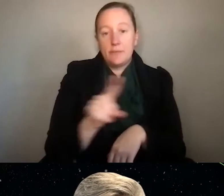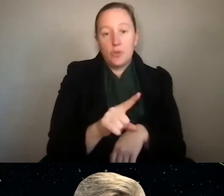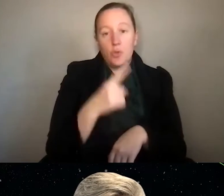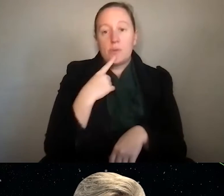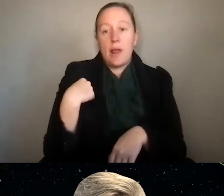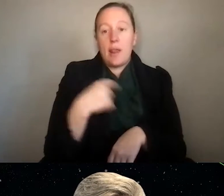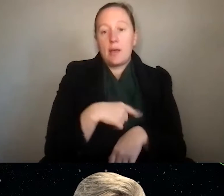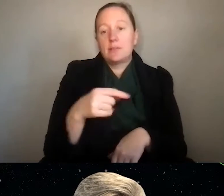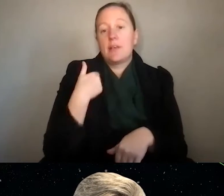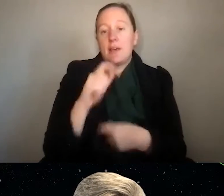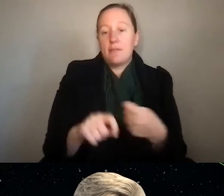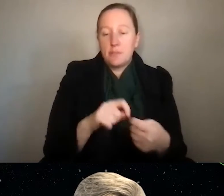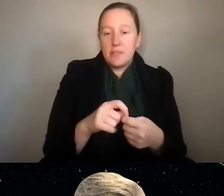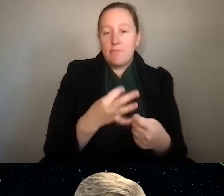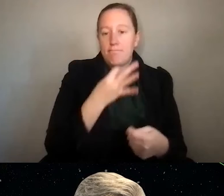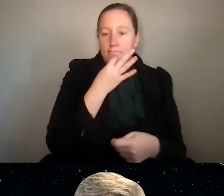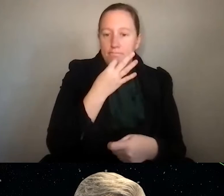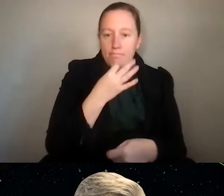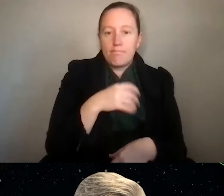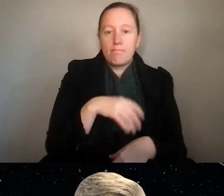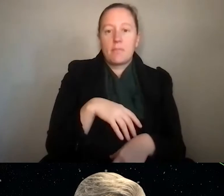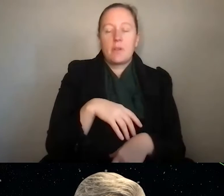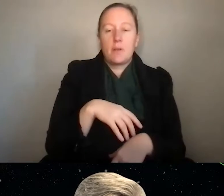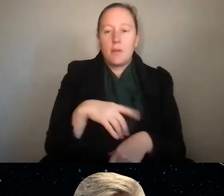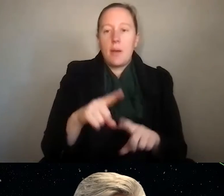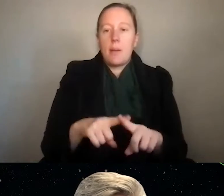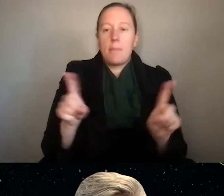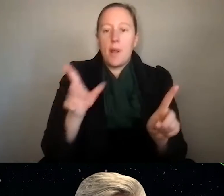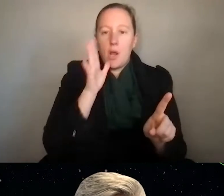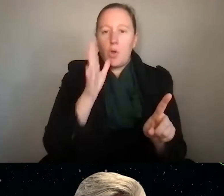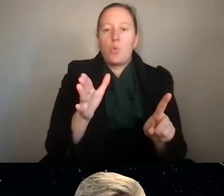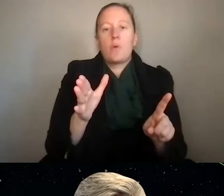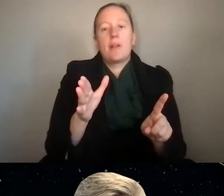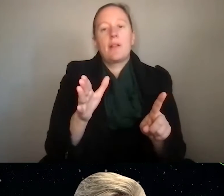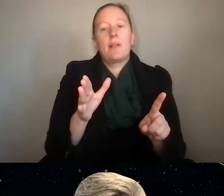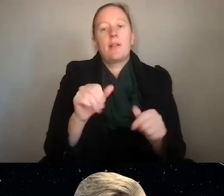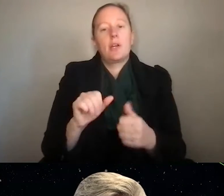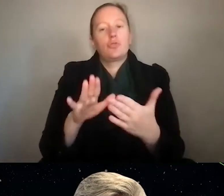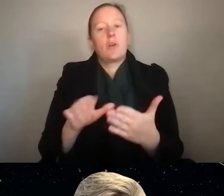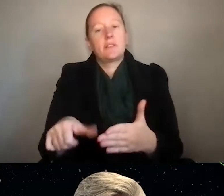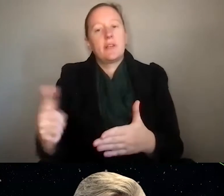you have certain expertise in a certain methodology, but you are going to address another methodology, we are going to be expecting that you are